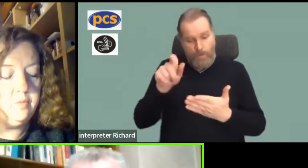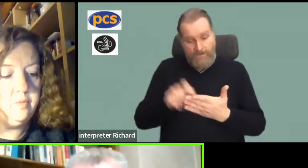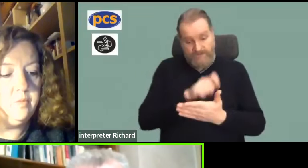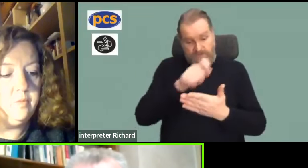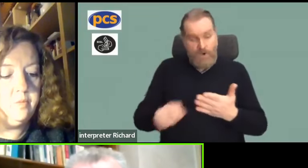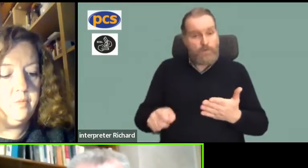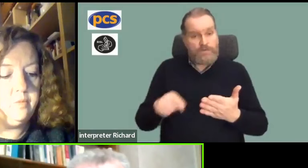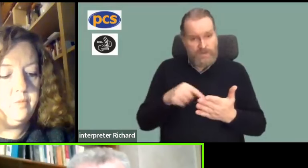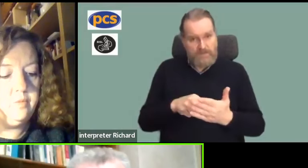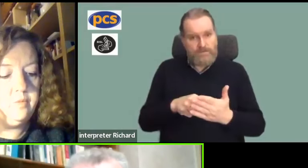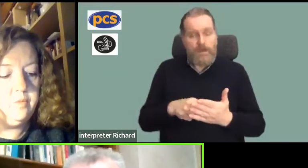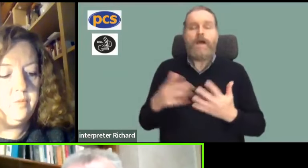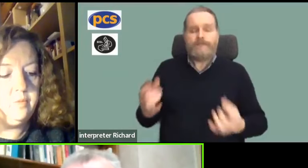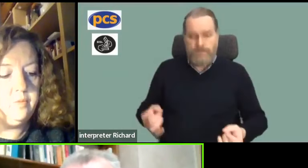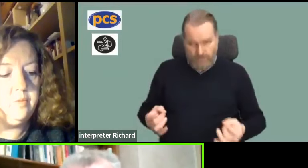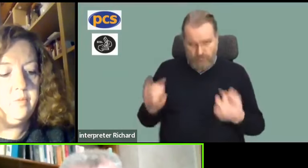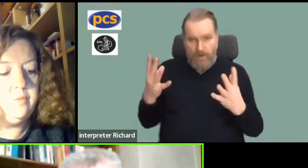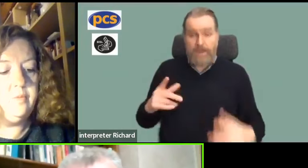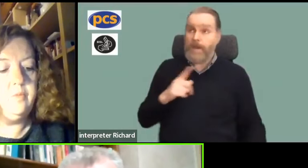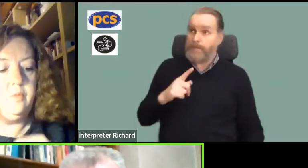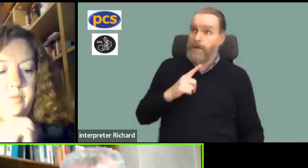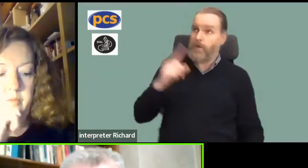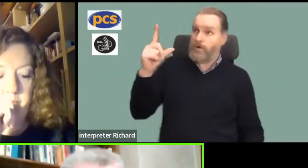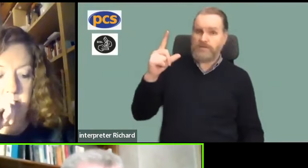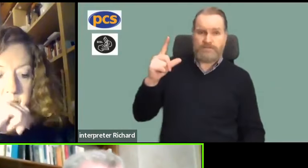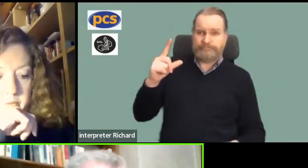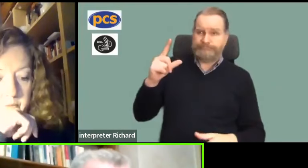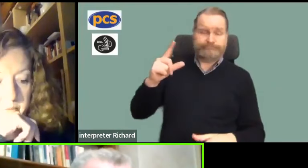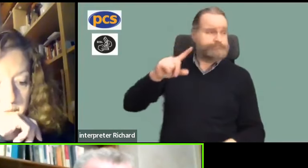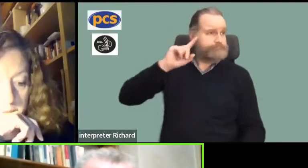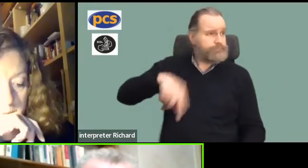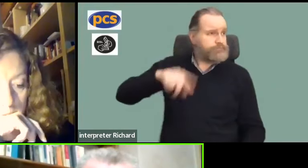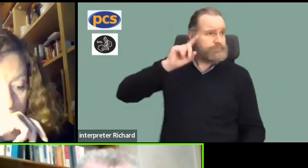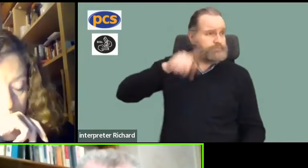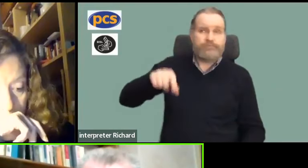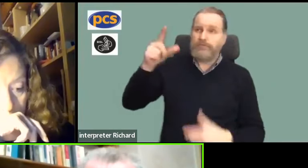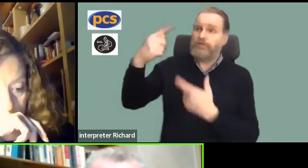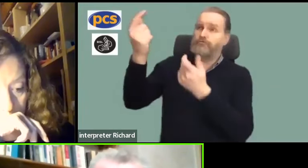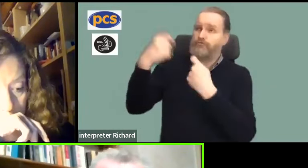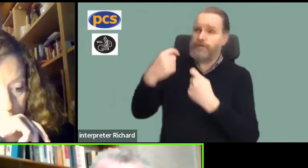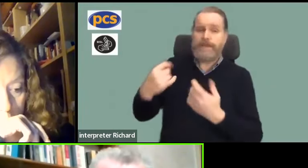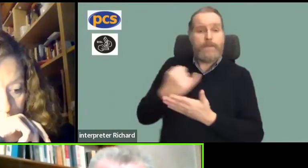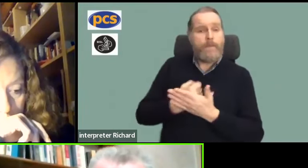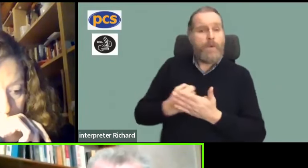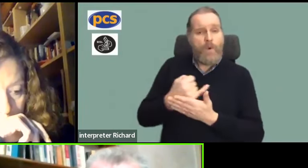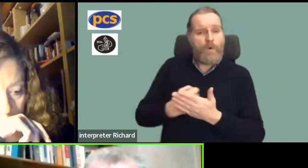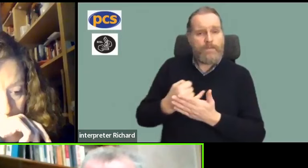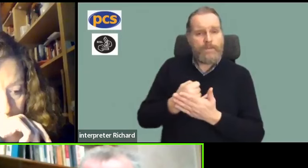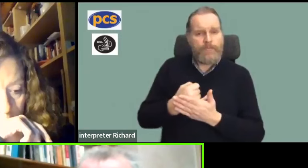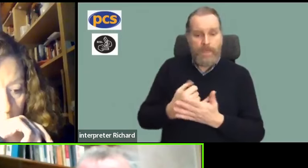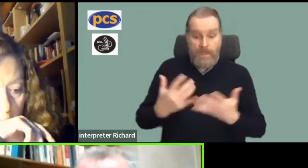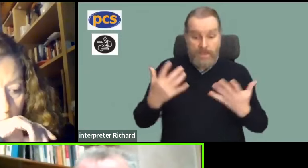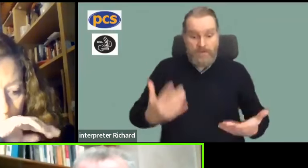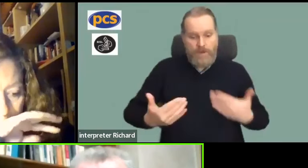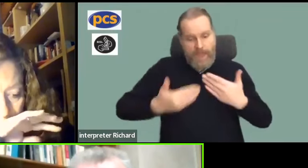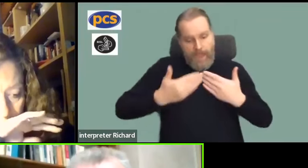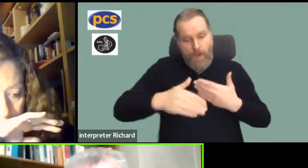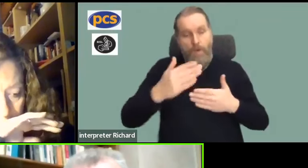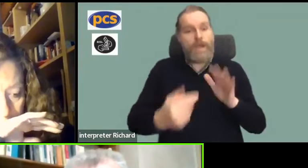you go in on strike You go in on strike because you voted with the biggest vote in the union's history , because the because the Government is ignoring us us. So this campaign is